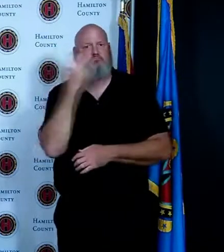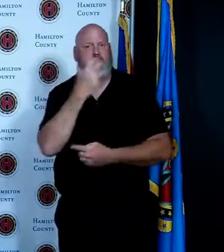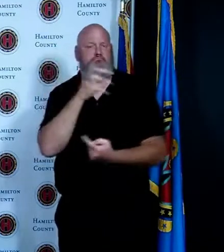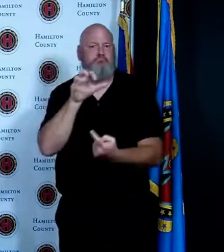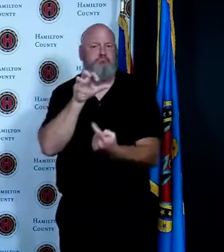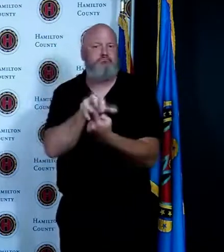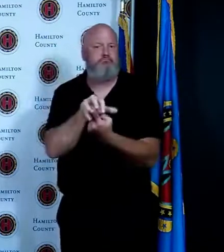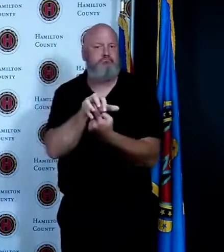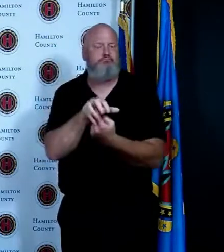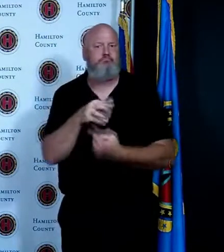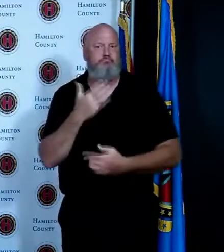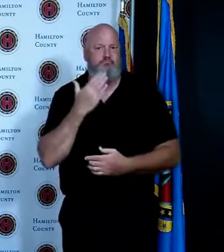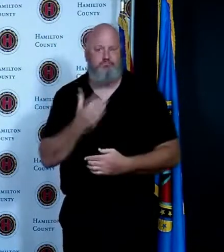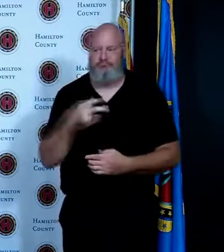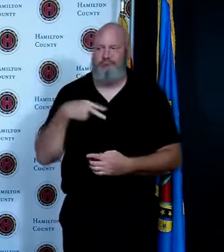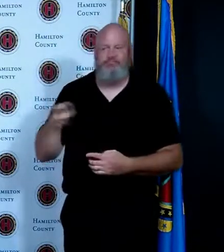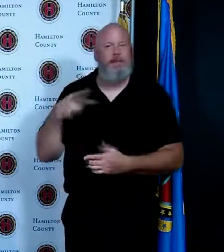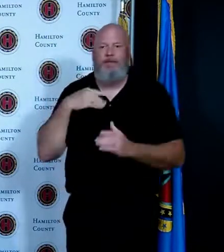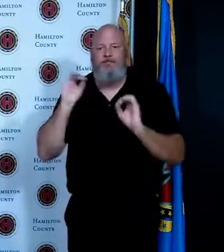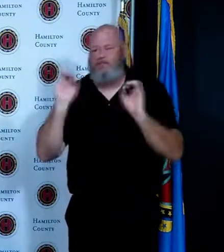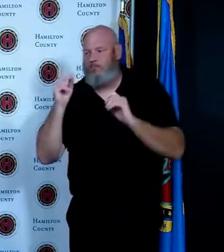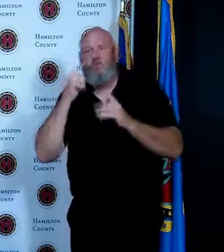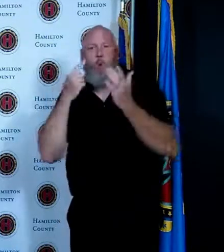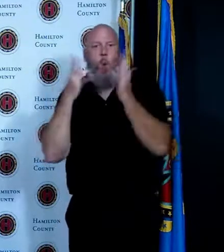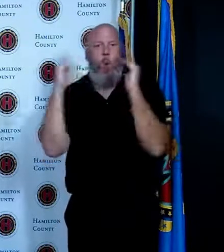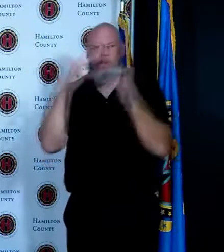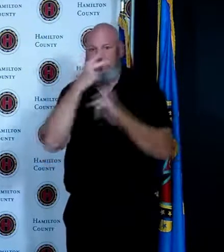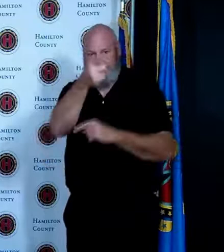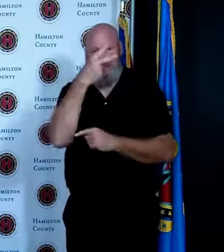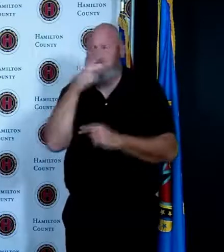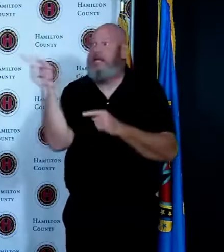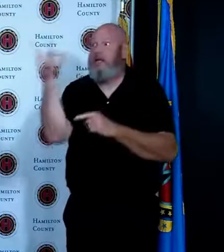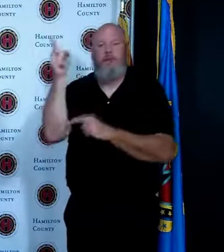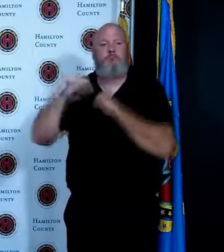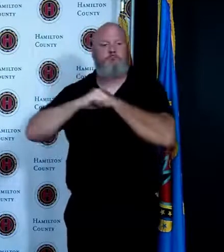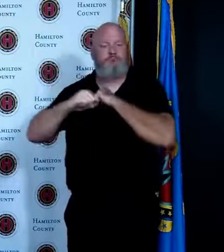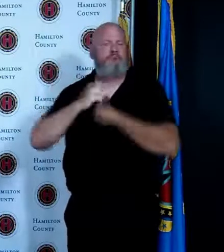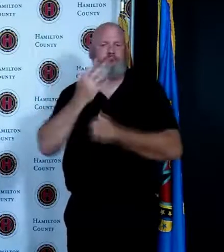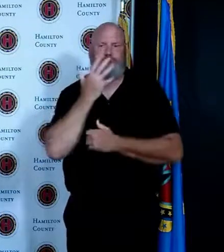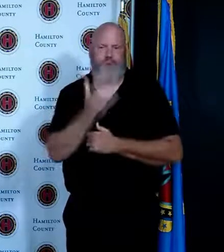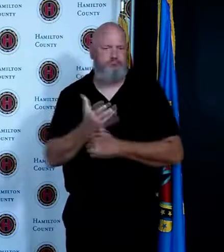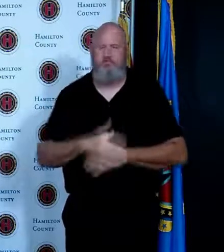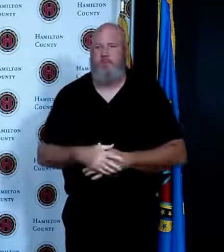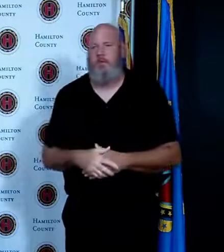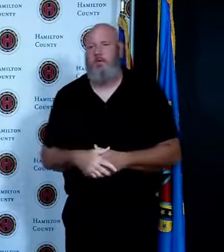in the Governor's mandate Thank You Commissioner I appreciate you